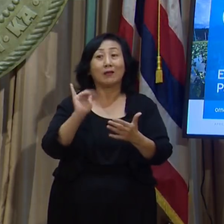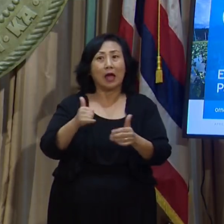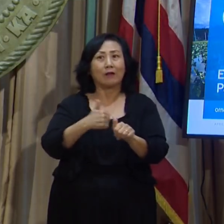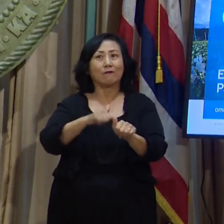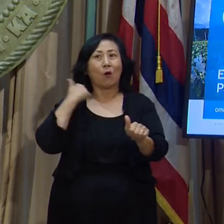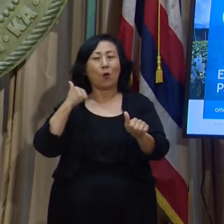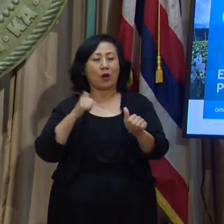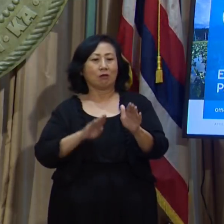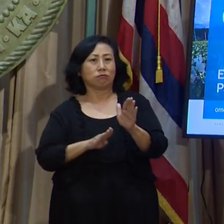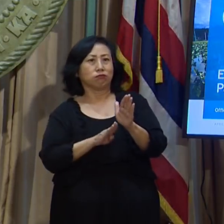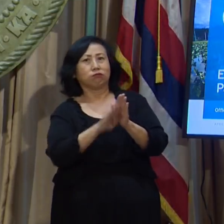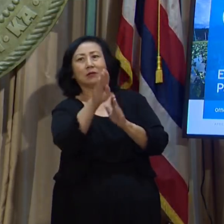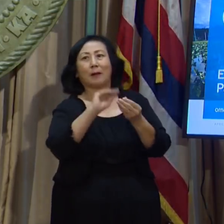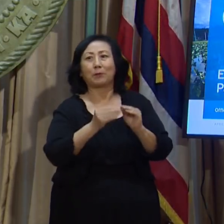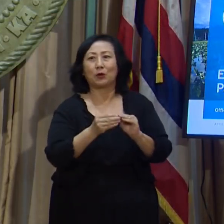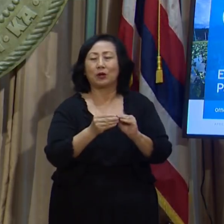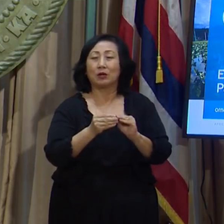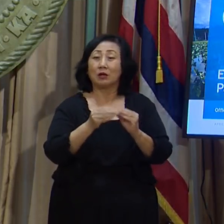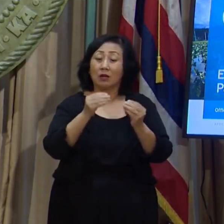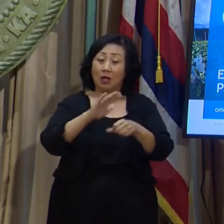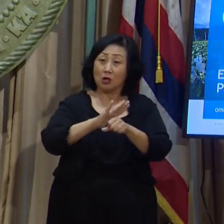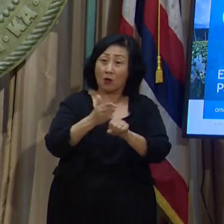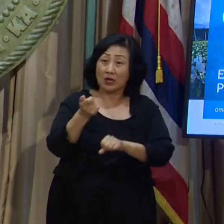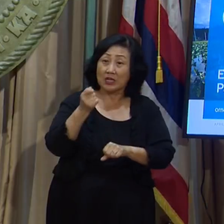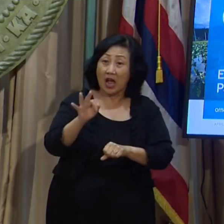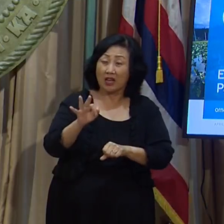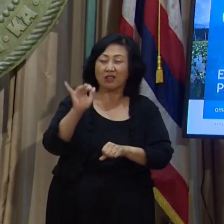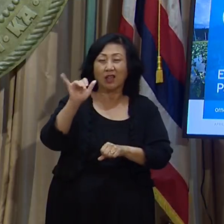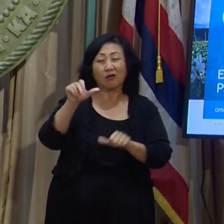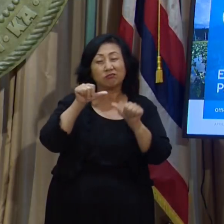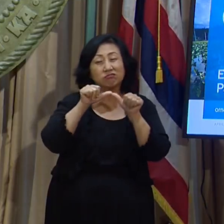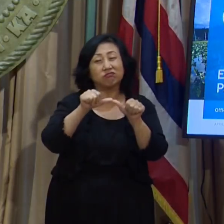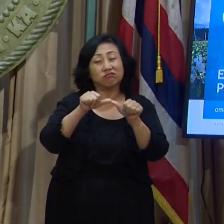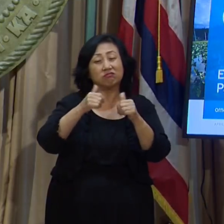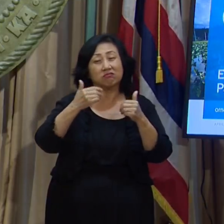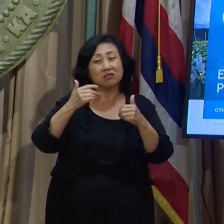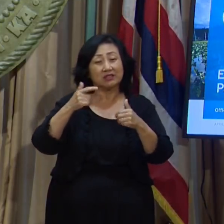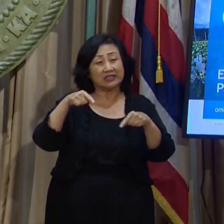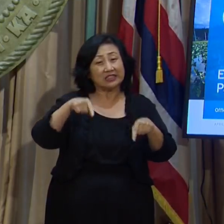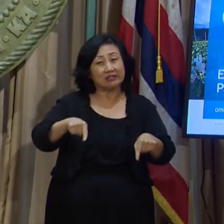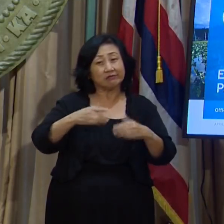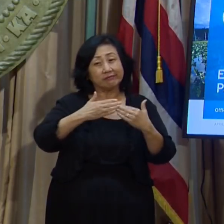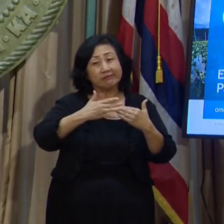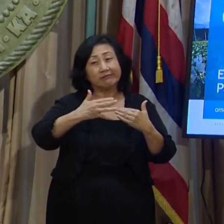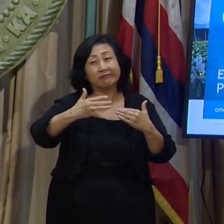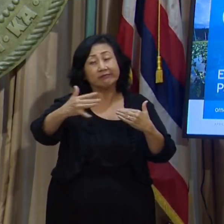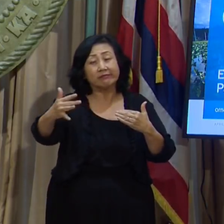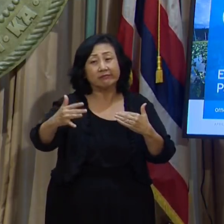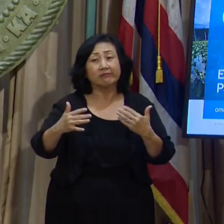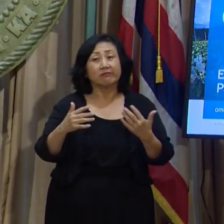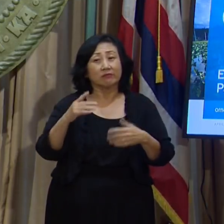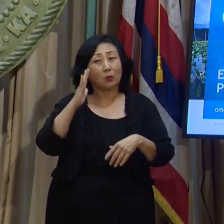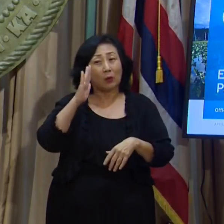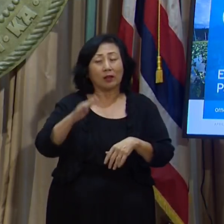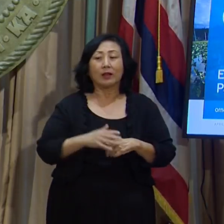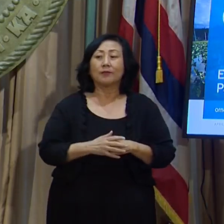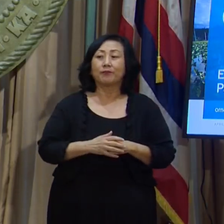BY YOUR COMMITMENT TO STAYING AT HOME AND AVOIDING CATASTROPHIC